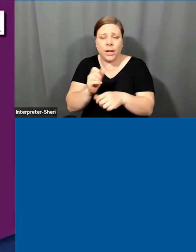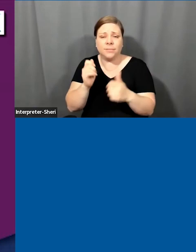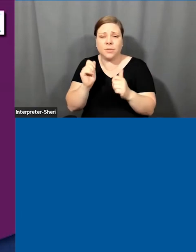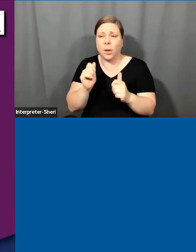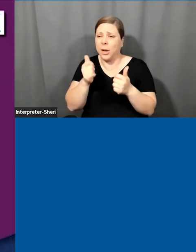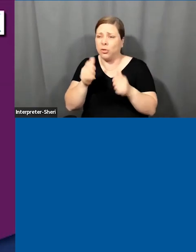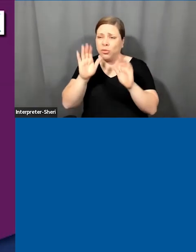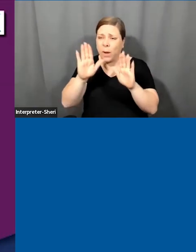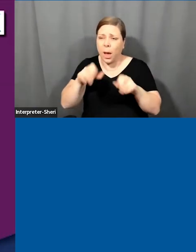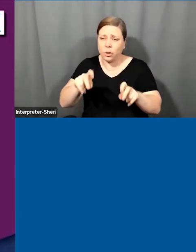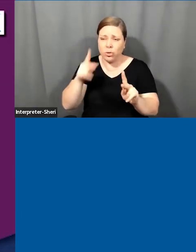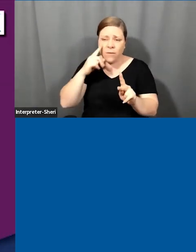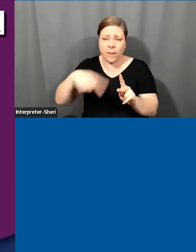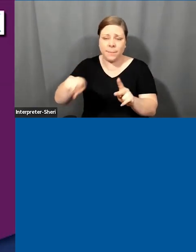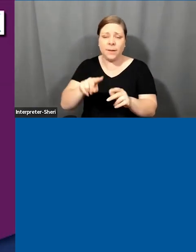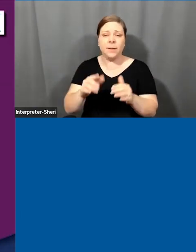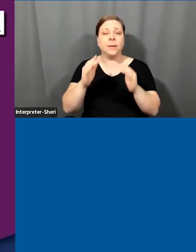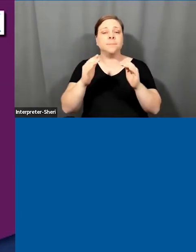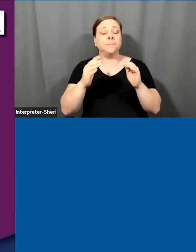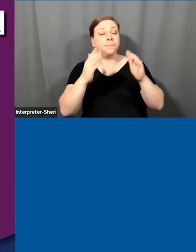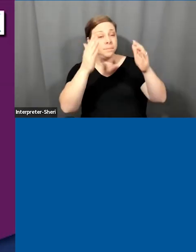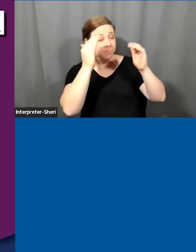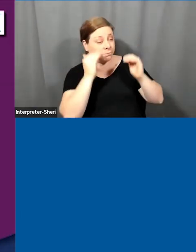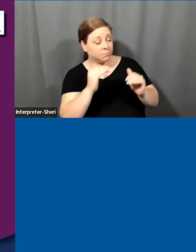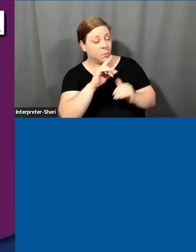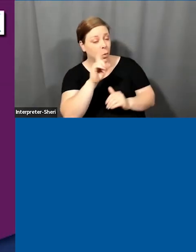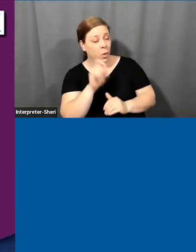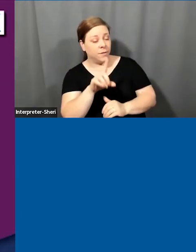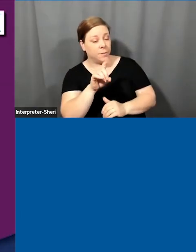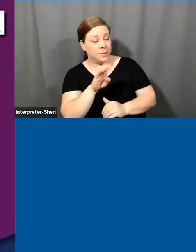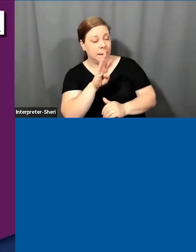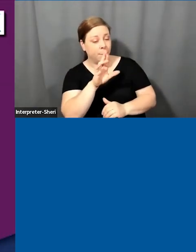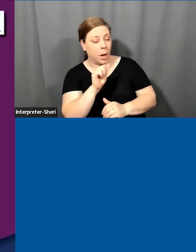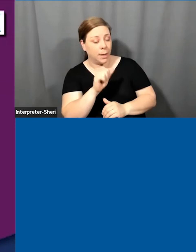Next, we have a question from Deborah. And what is your opinion on how accessible